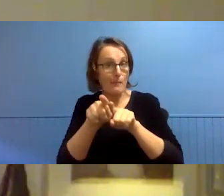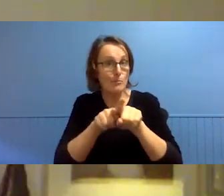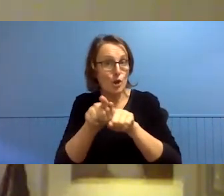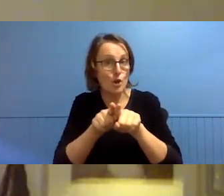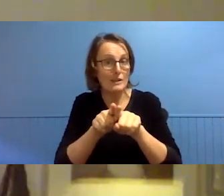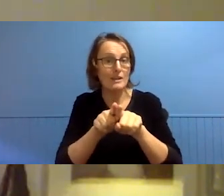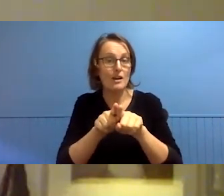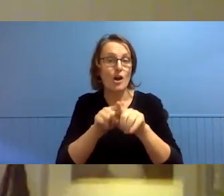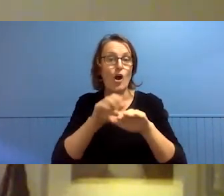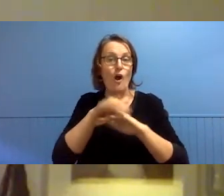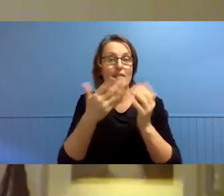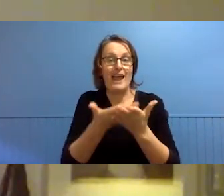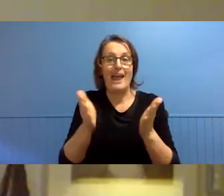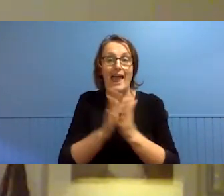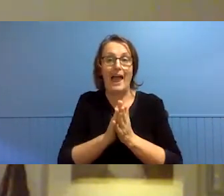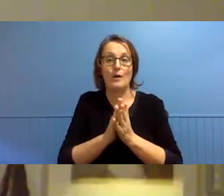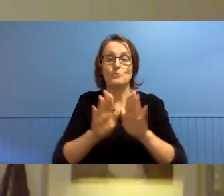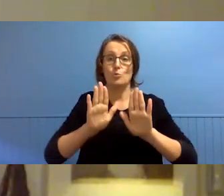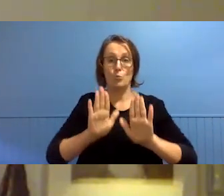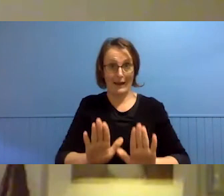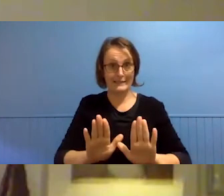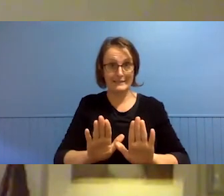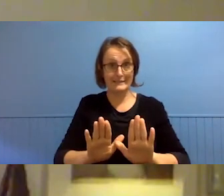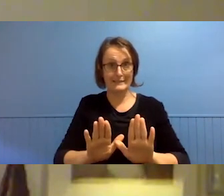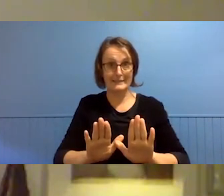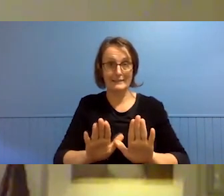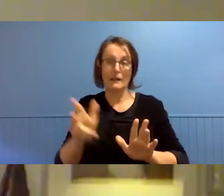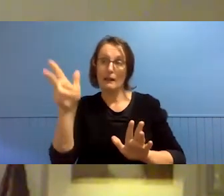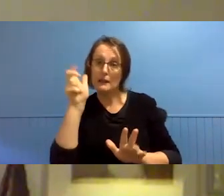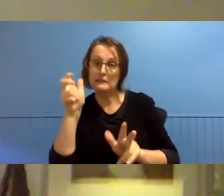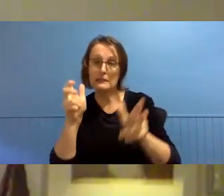and listen to everyone speak before you speak in a world where you can't